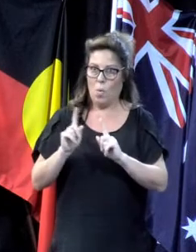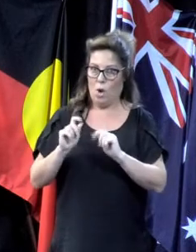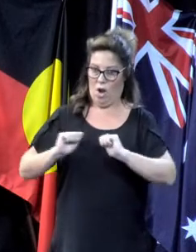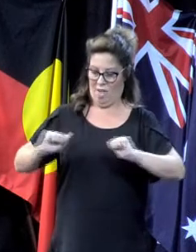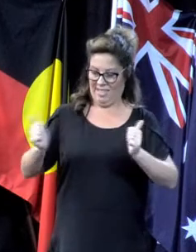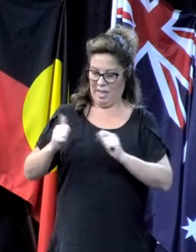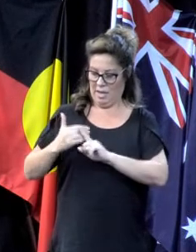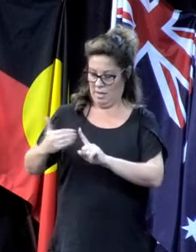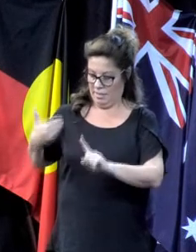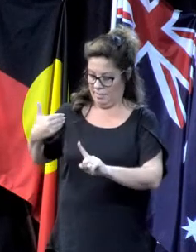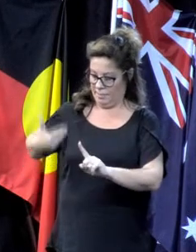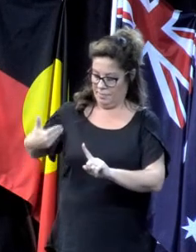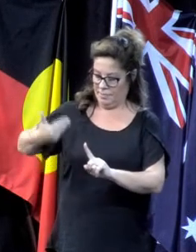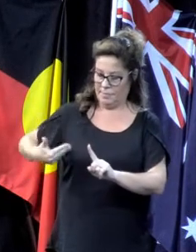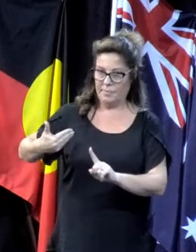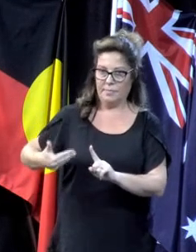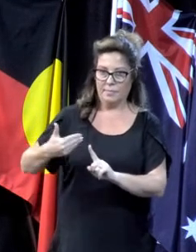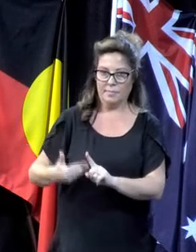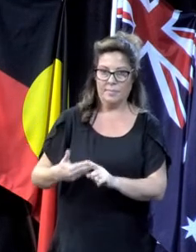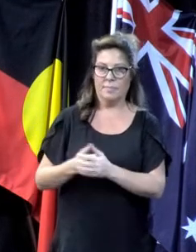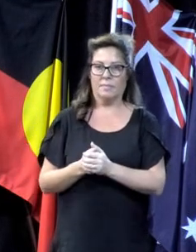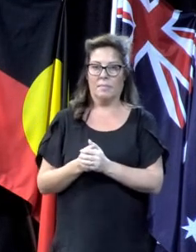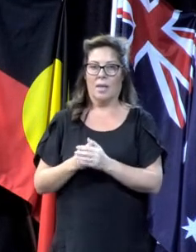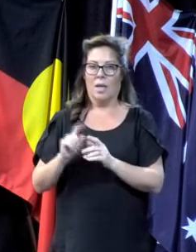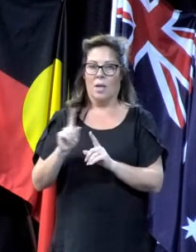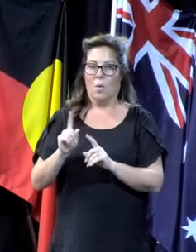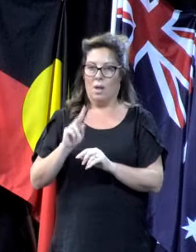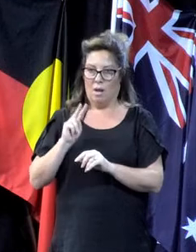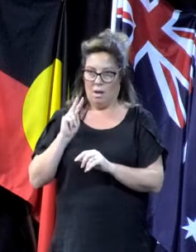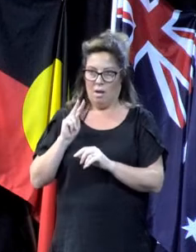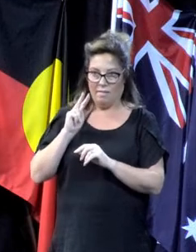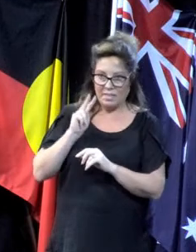to have been the successful outcomes in the areas that need further work.